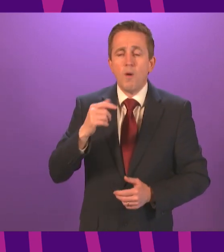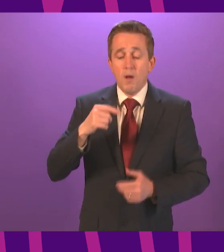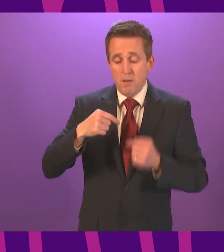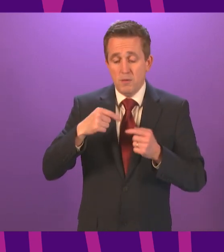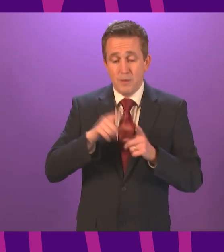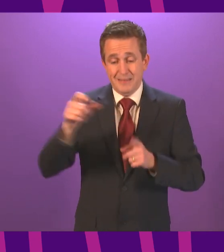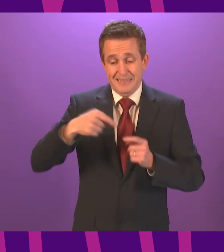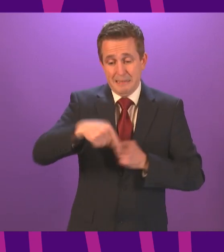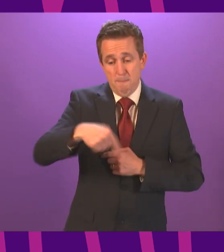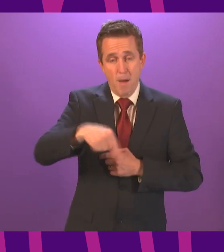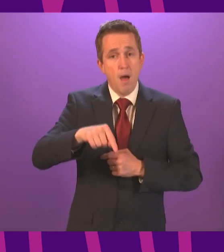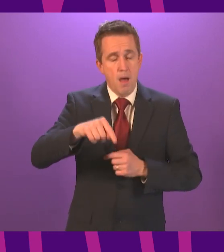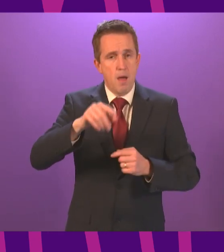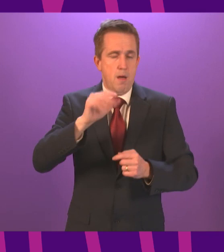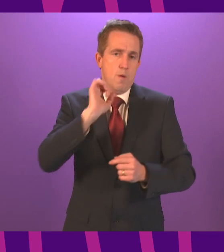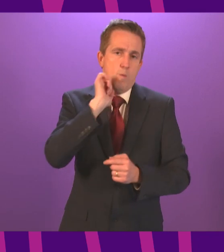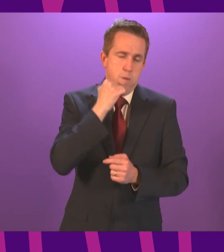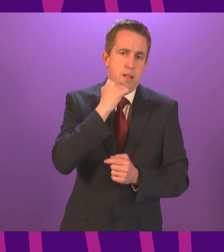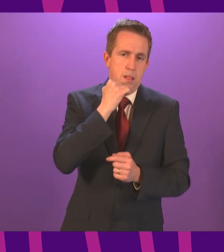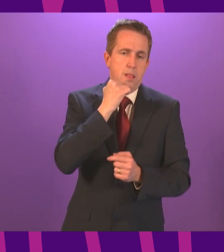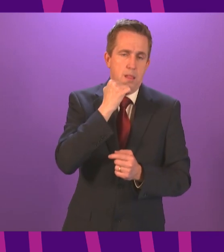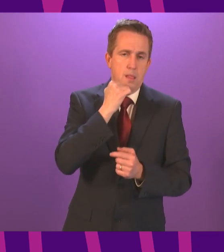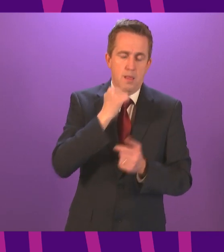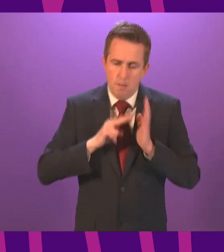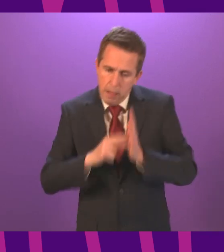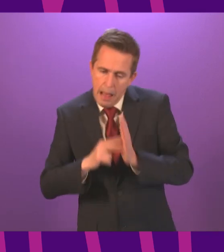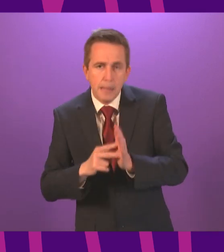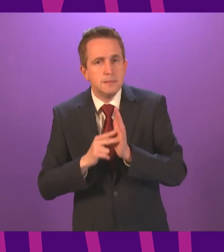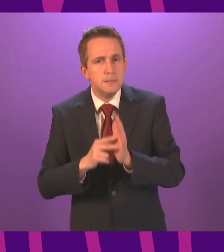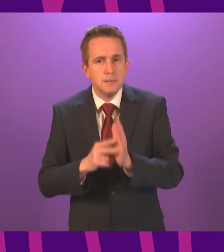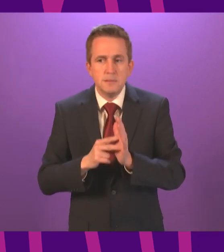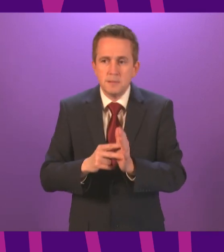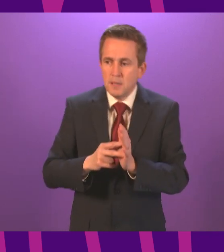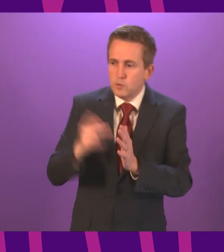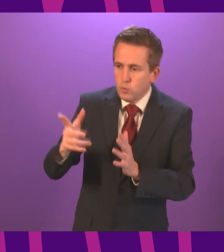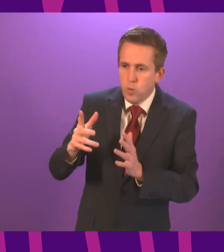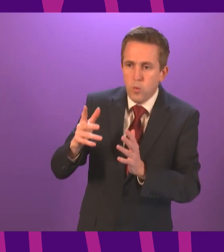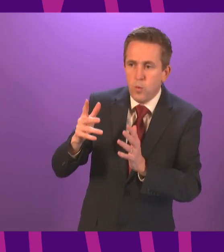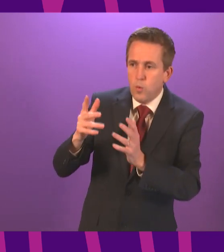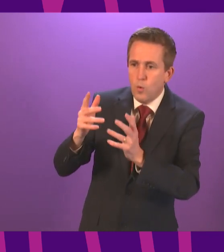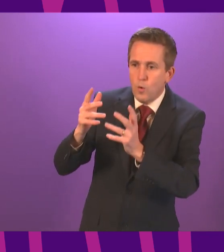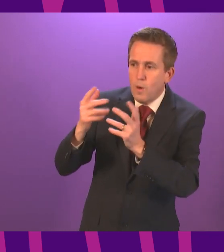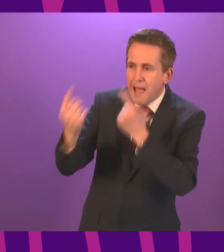that arrangements are in place for people to take safe and informed decisions about